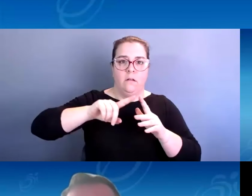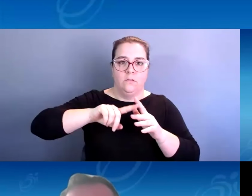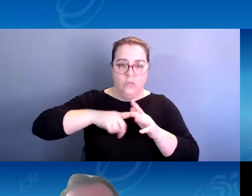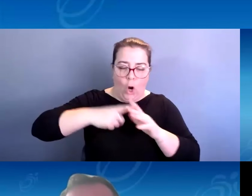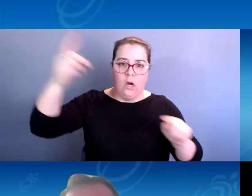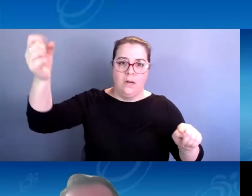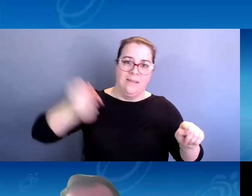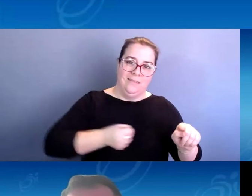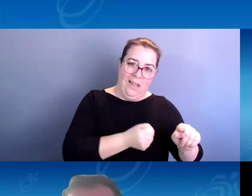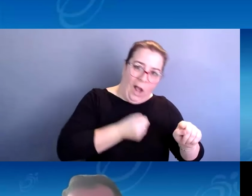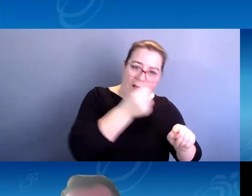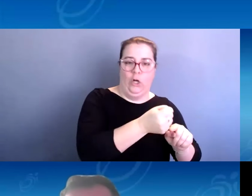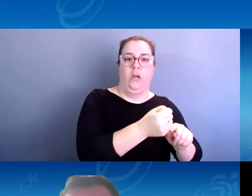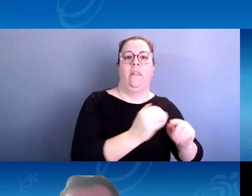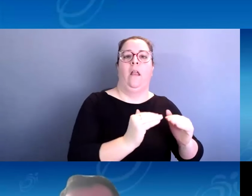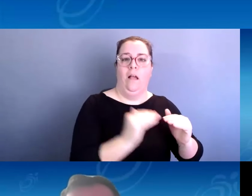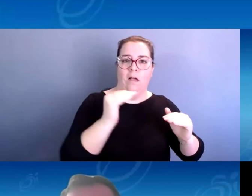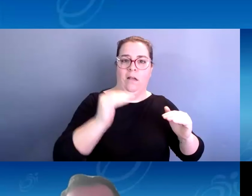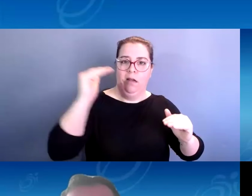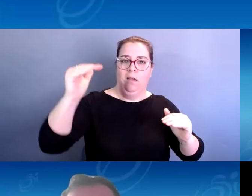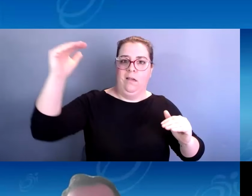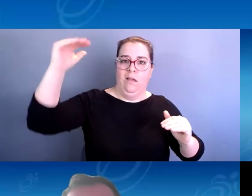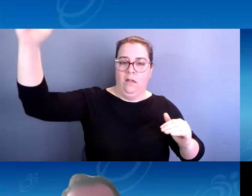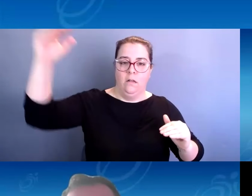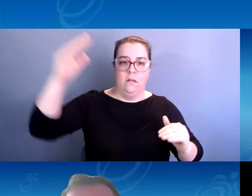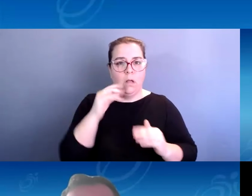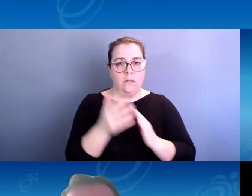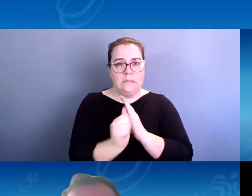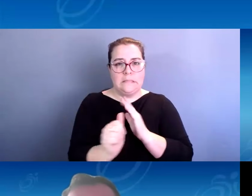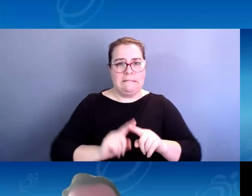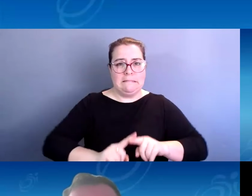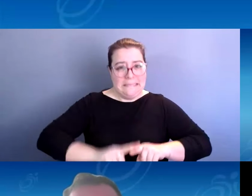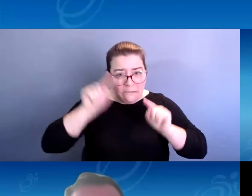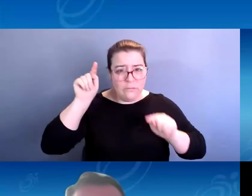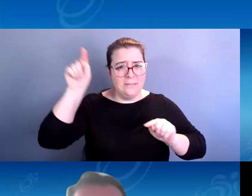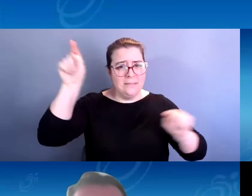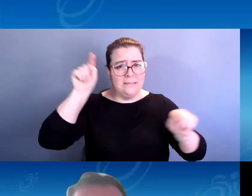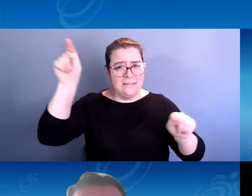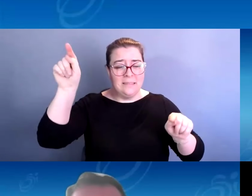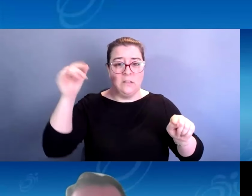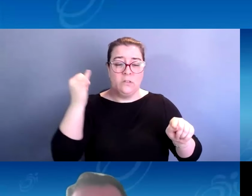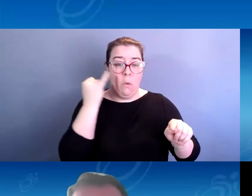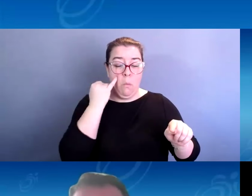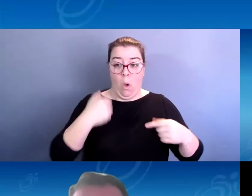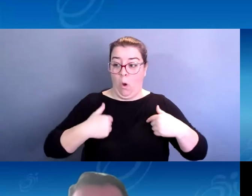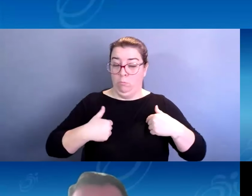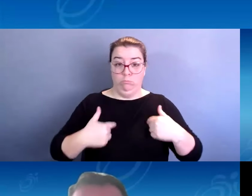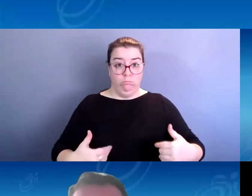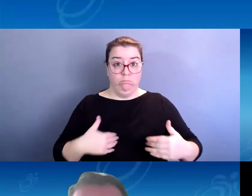Which is very bizarre because the skill sets are fundamentally distinct. So so if you can't get into an entry level job, you're not going to get into,